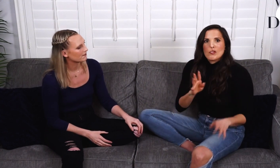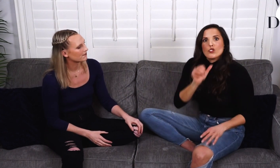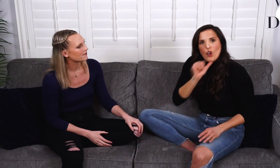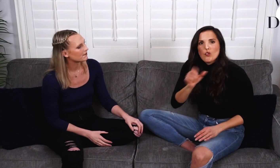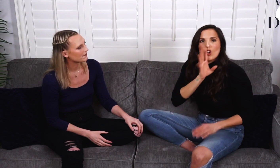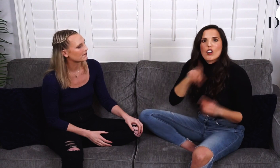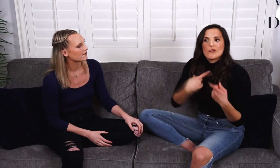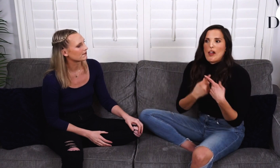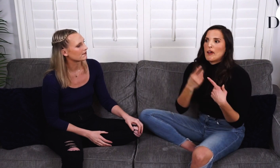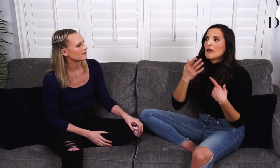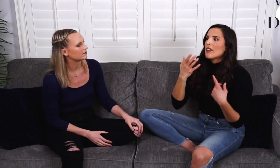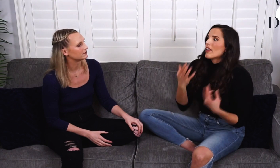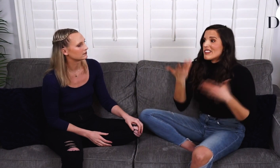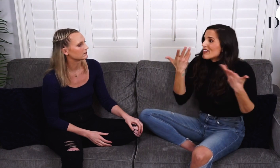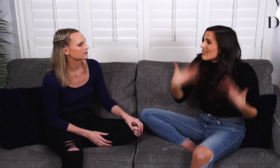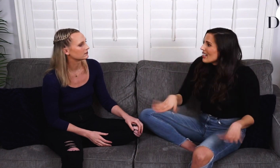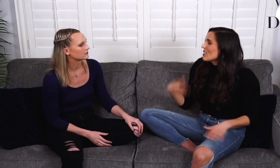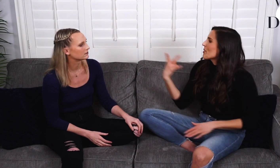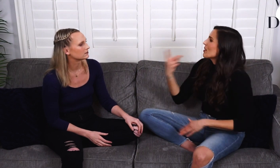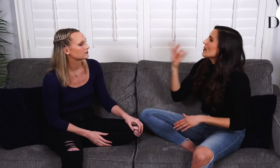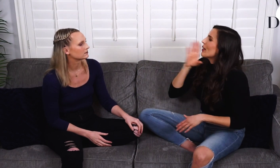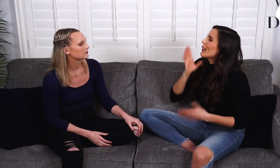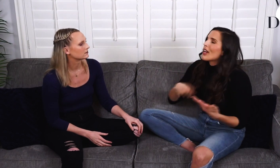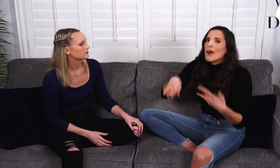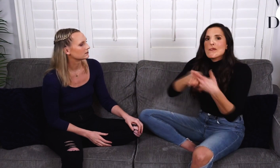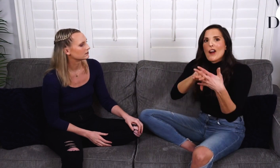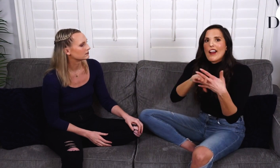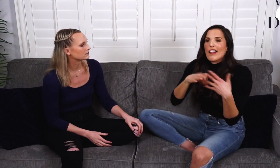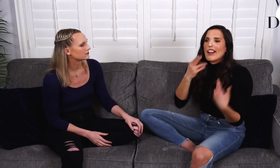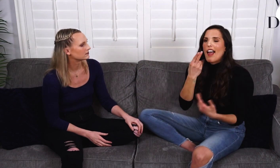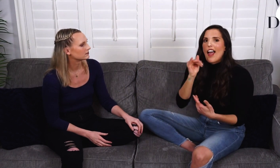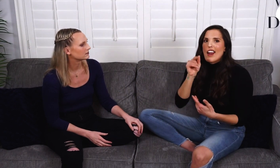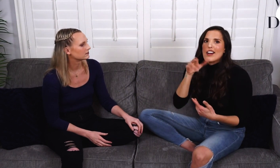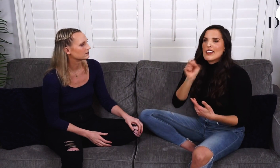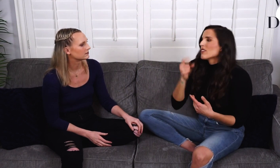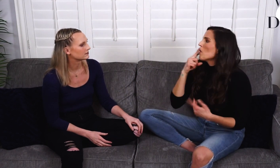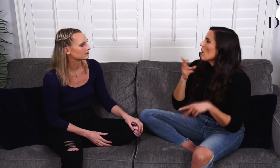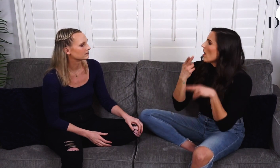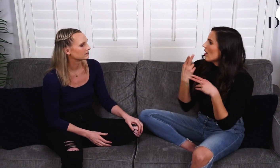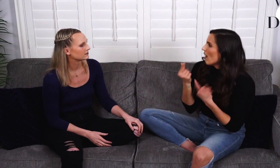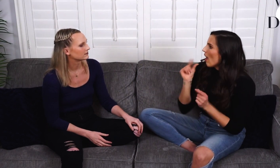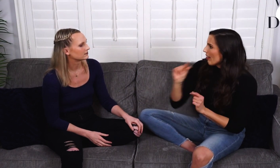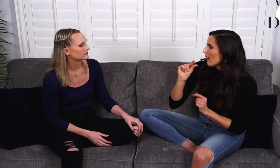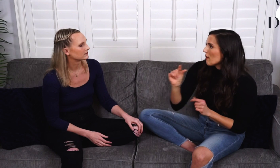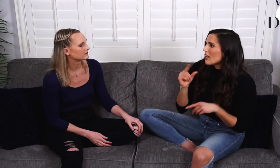and that many people don't talk about and we're going to take a little bit of a Hiatus for a brief